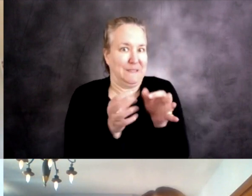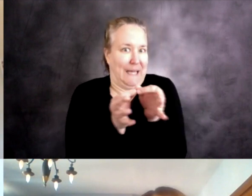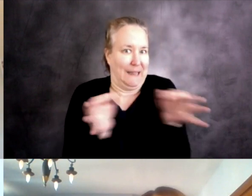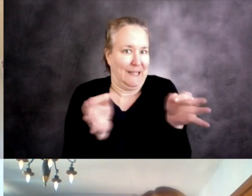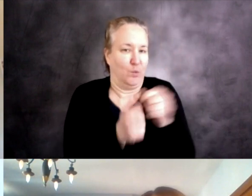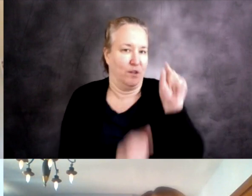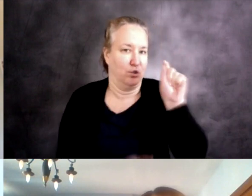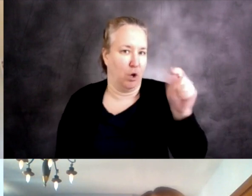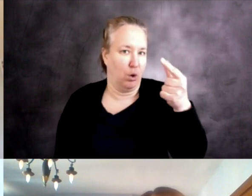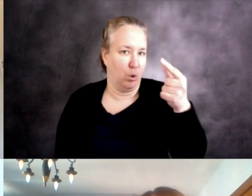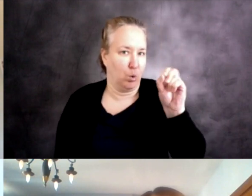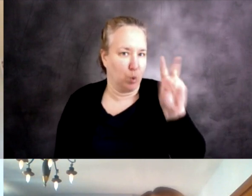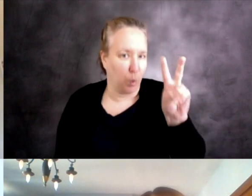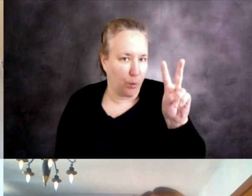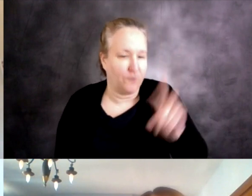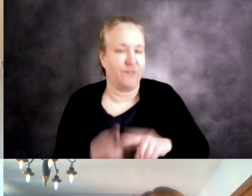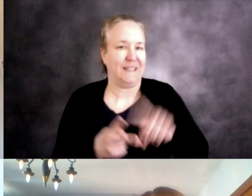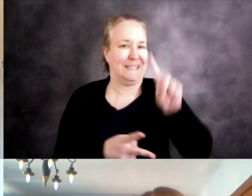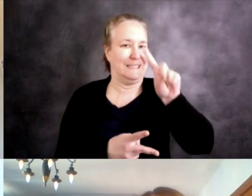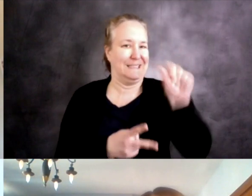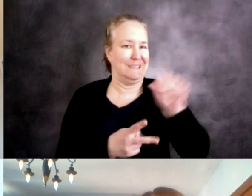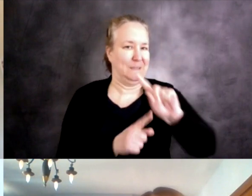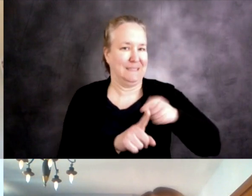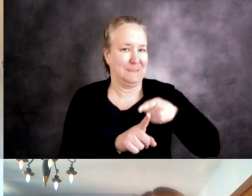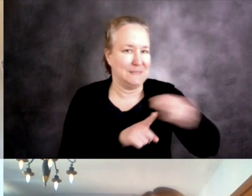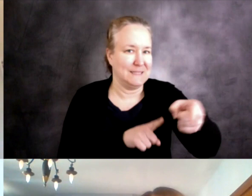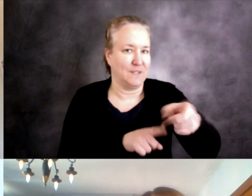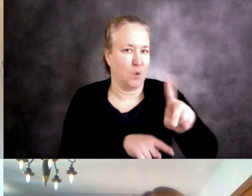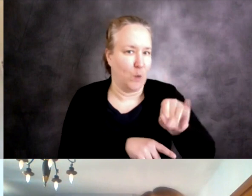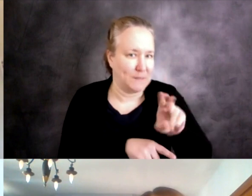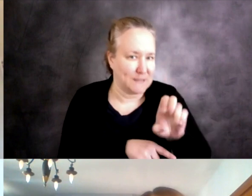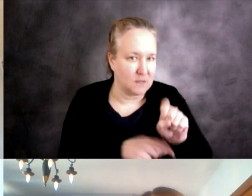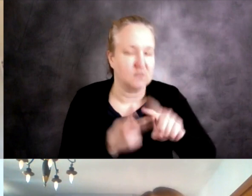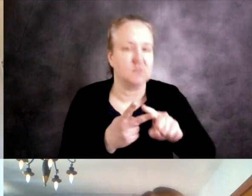websites and organizations or universities and things like that